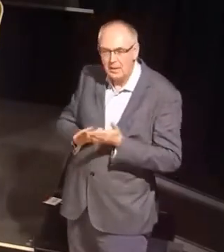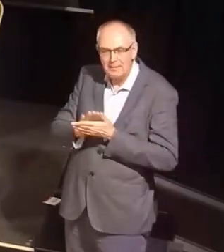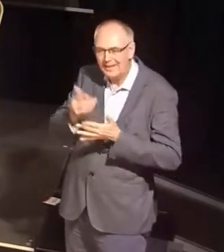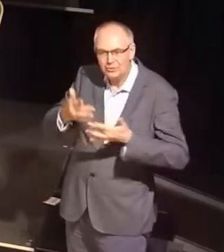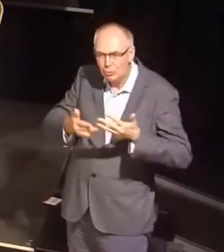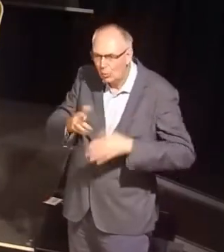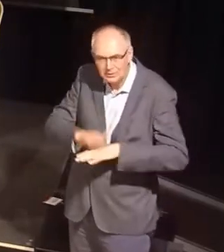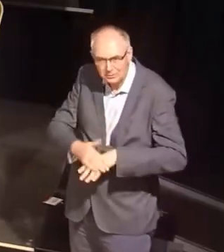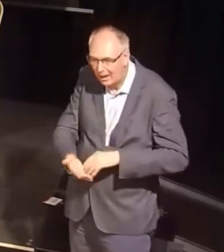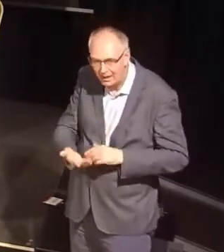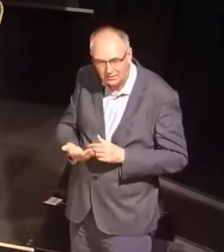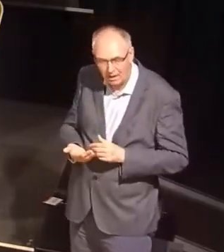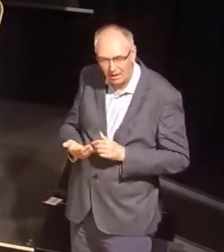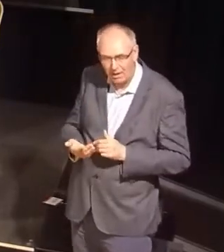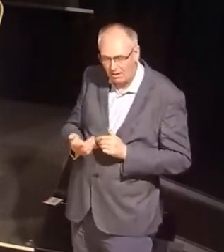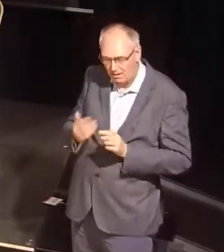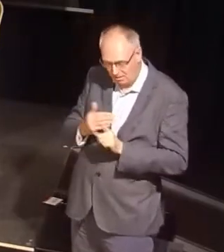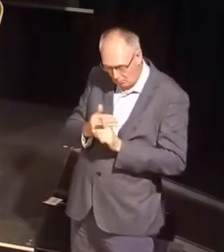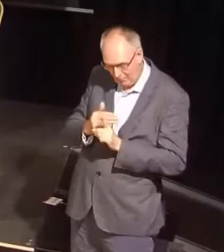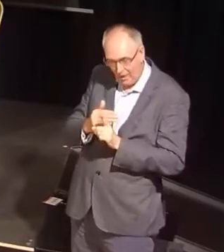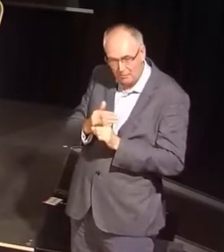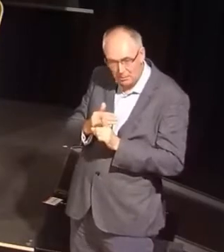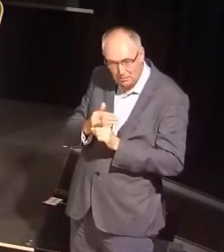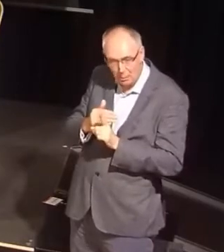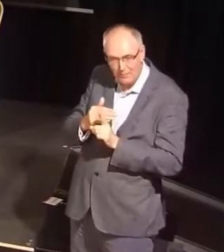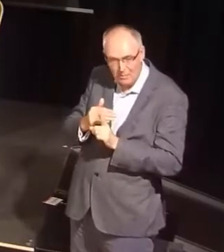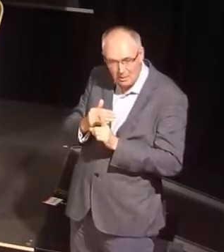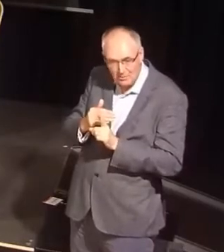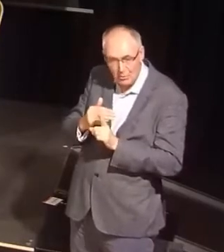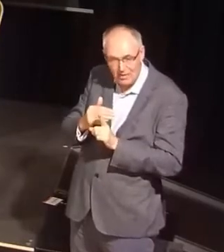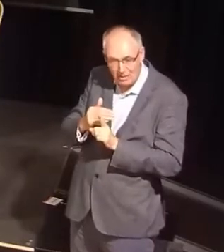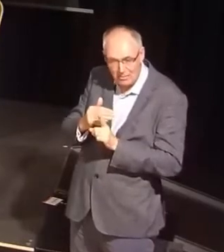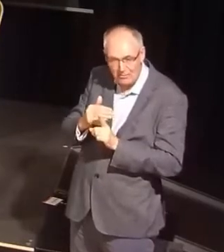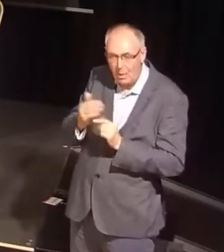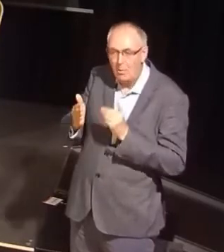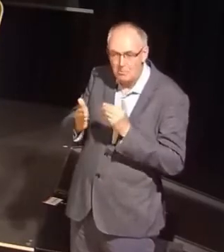as you go up through the difficulty or get a higher score, more objects come, they start rotating,